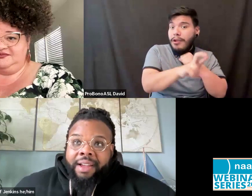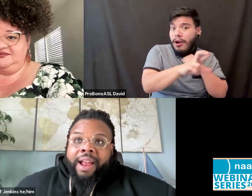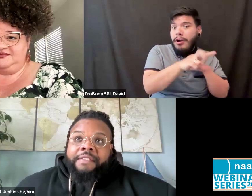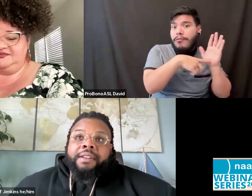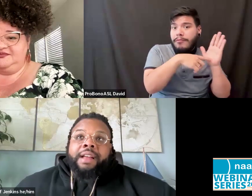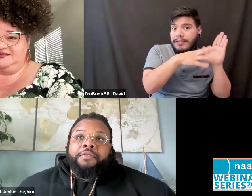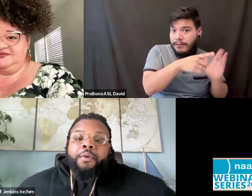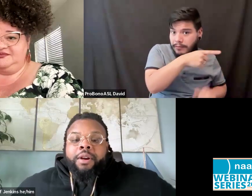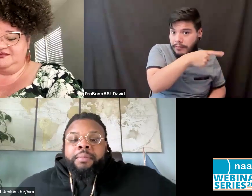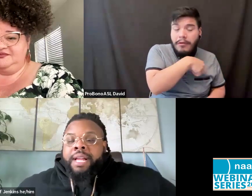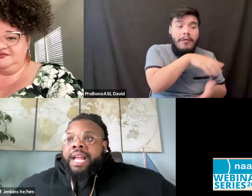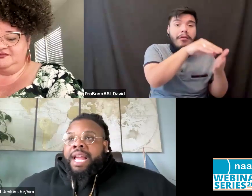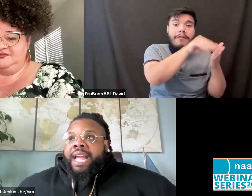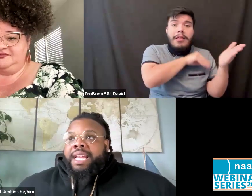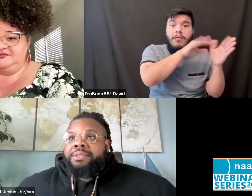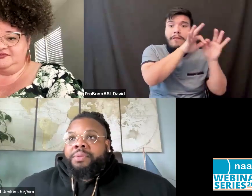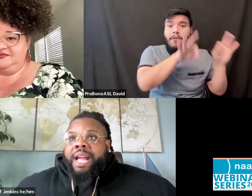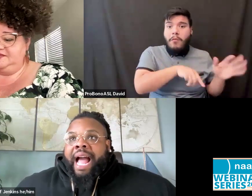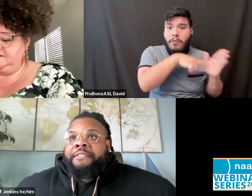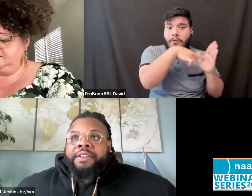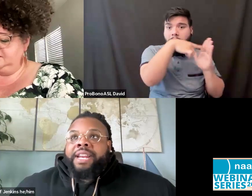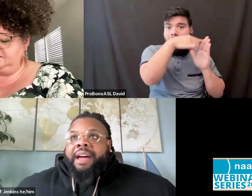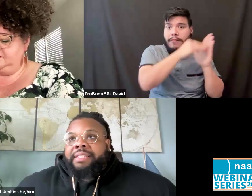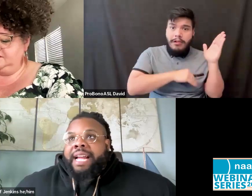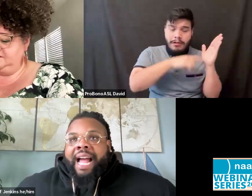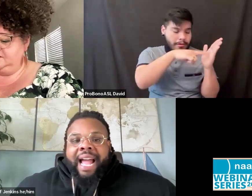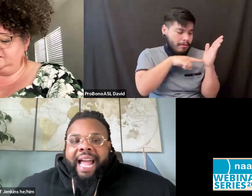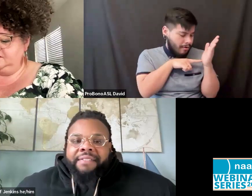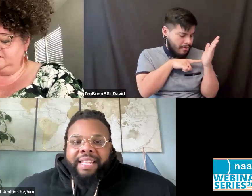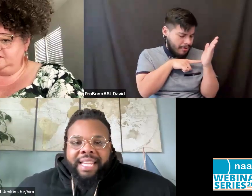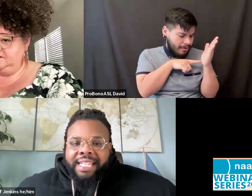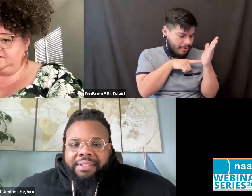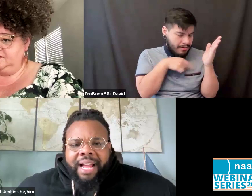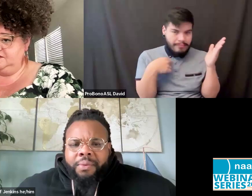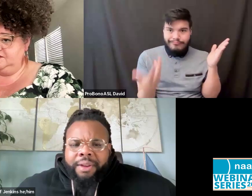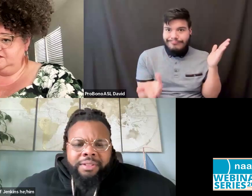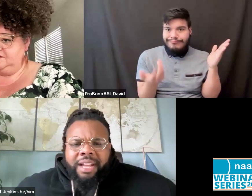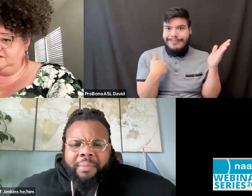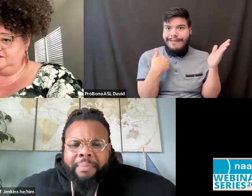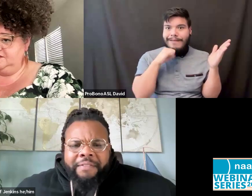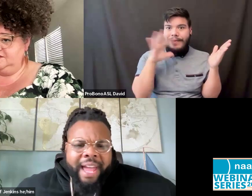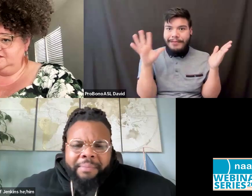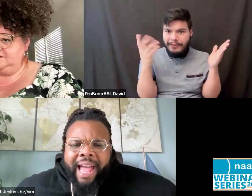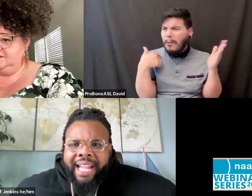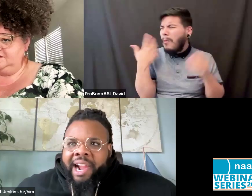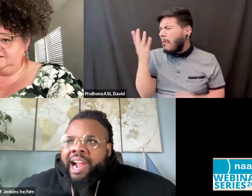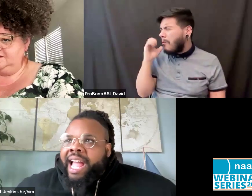And what I figured out for is I filled it out. I was like, I have nothing. She's like, Why don't you just talk about being fat or black?